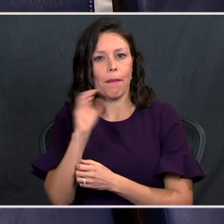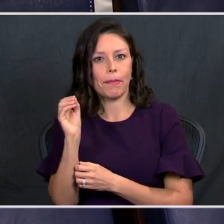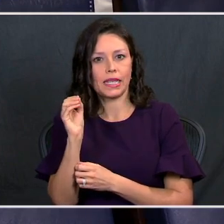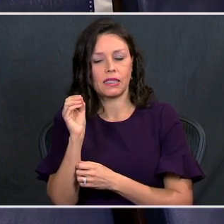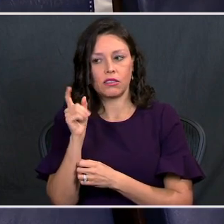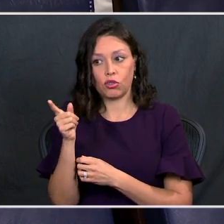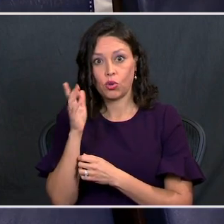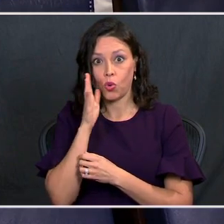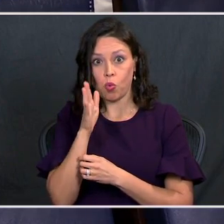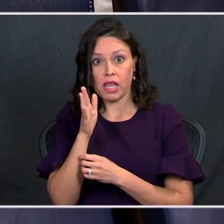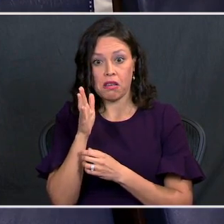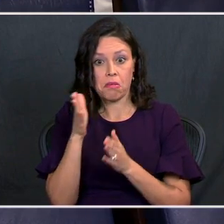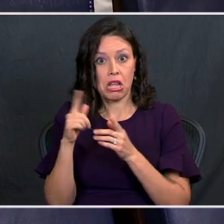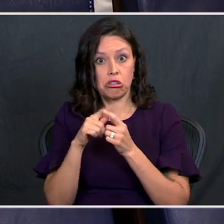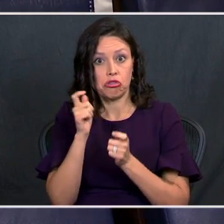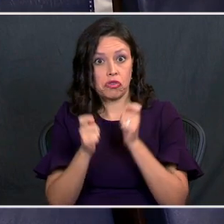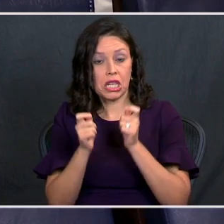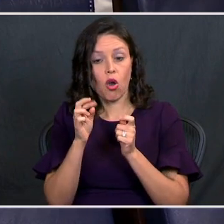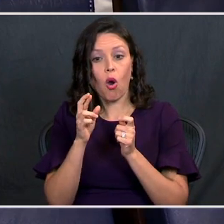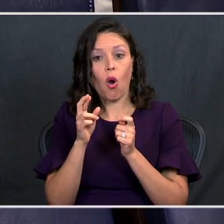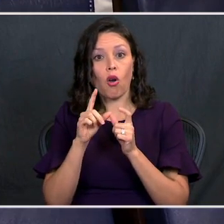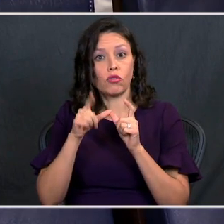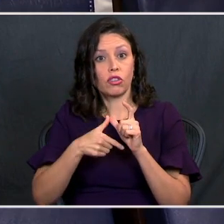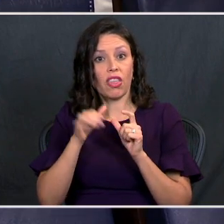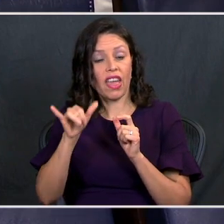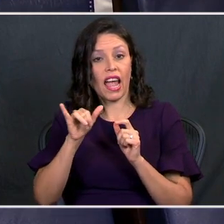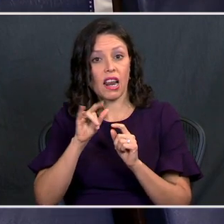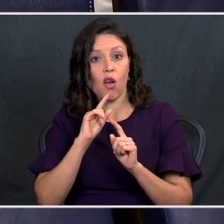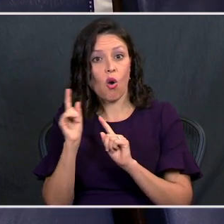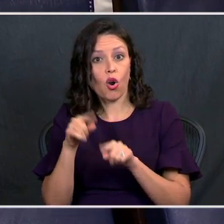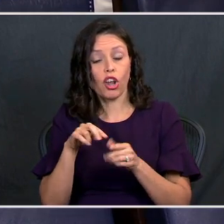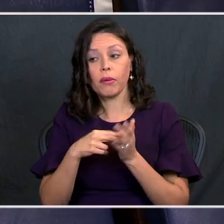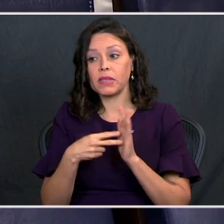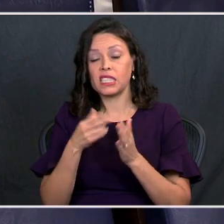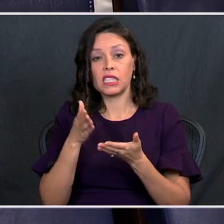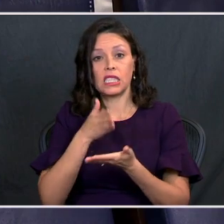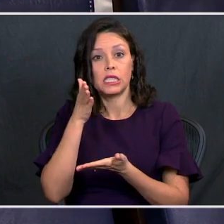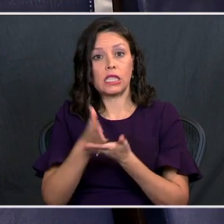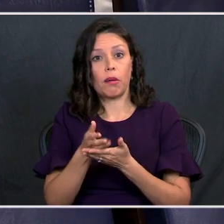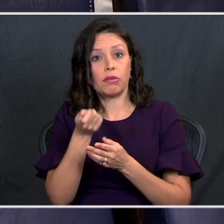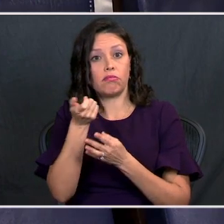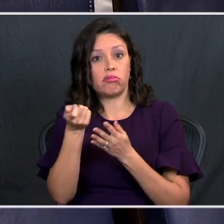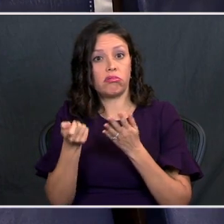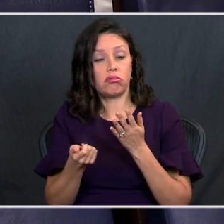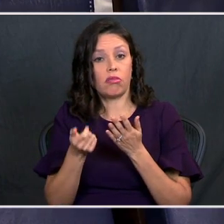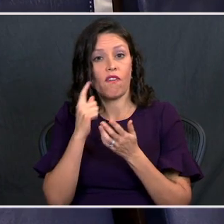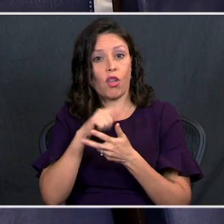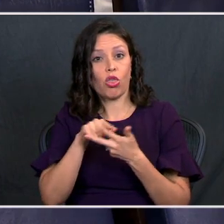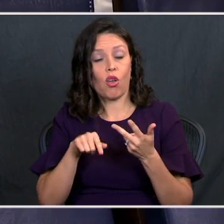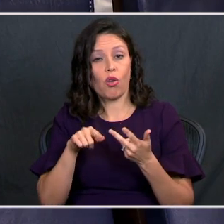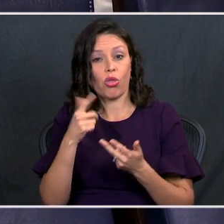Do you plan on tweaking or rescinding that order -- in other words, stopping the delisting process for these three Chinese telecoms?